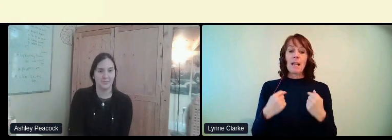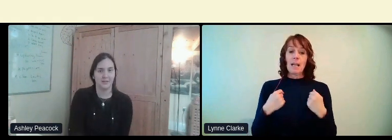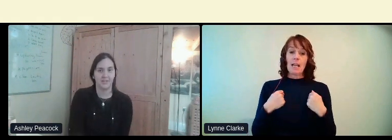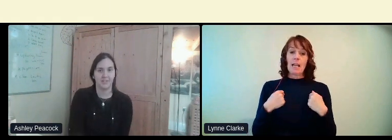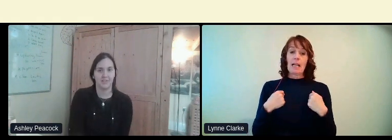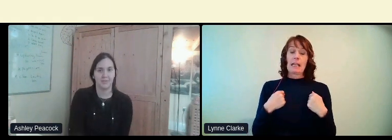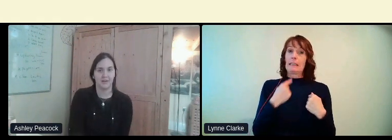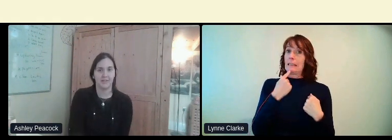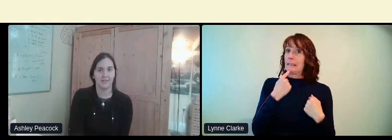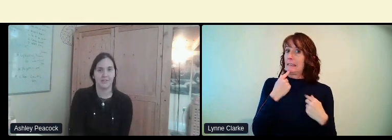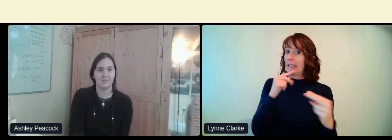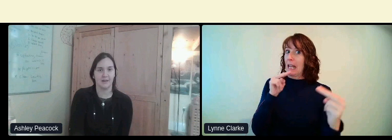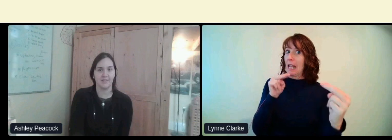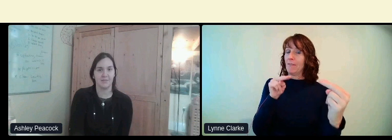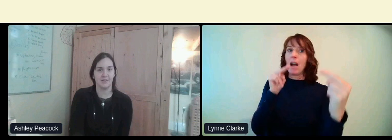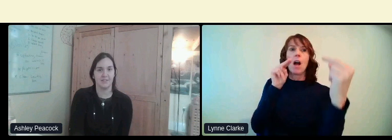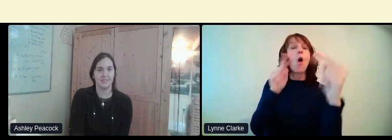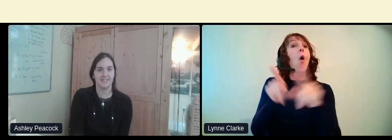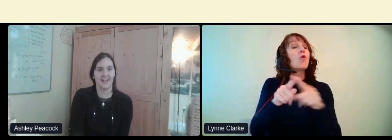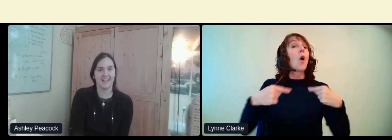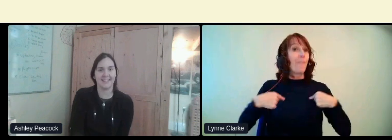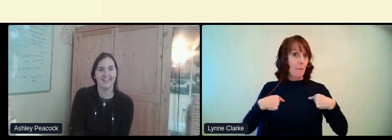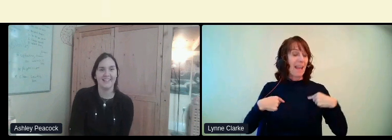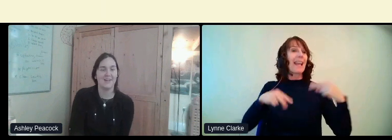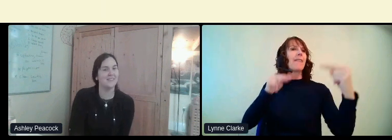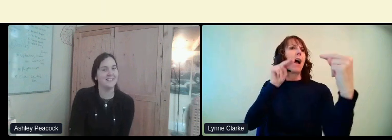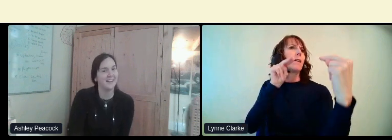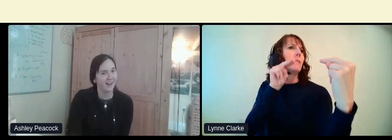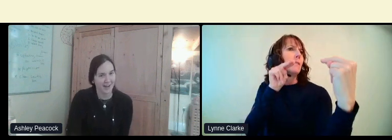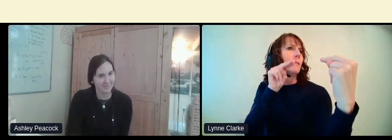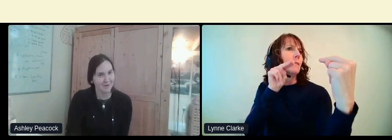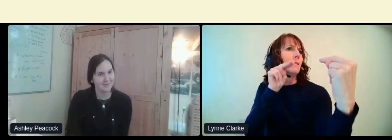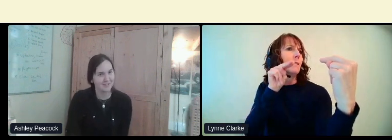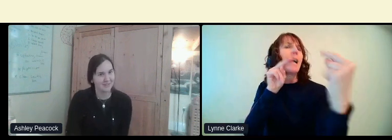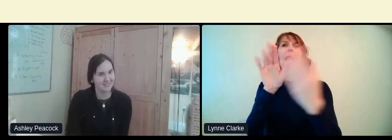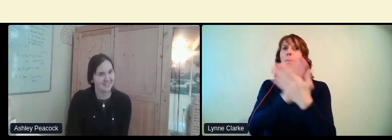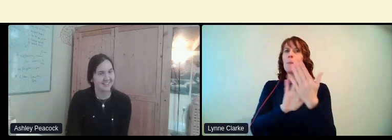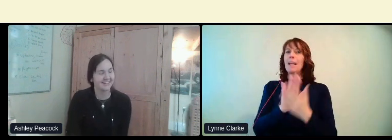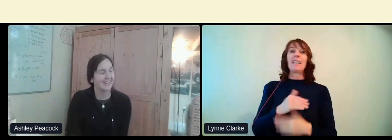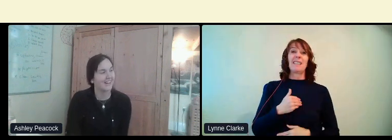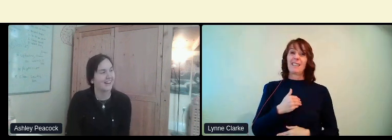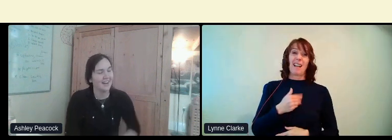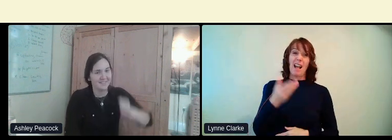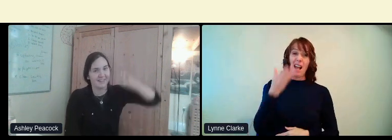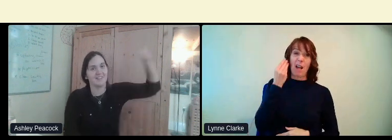I've probably actually lost my attention span to be honest. I'm probably not listening, I've like